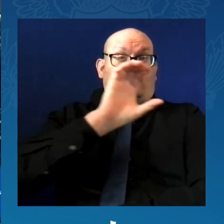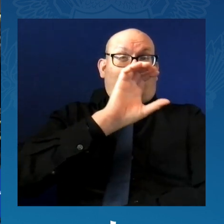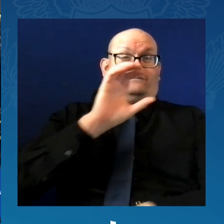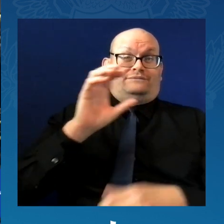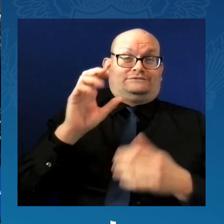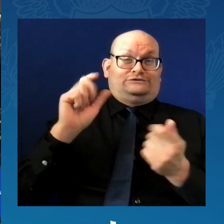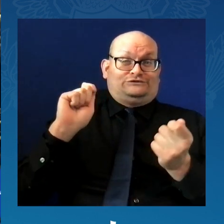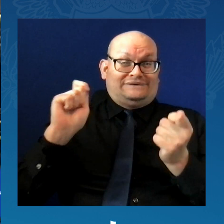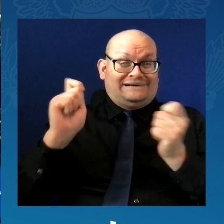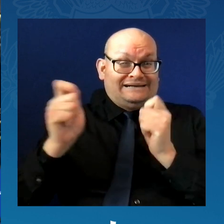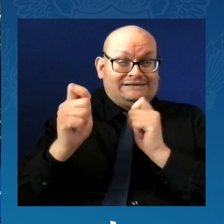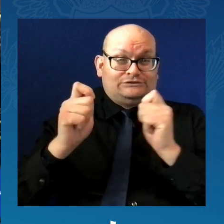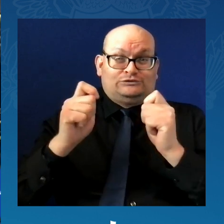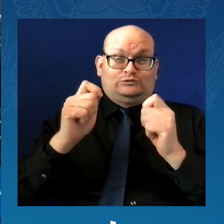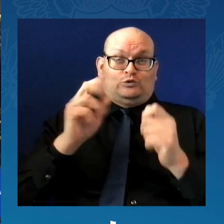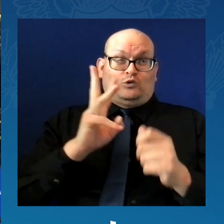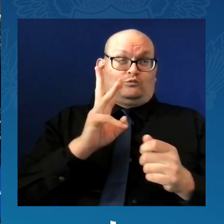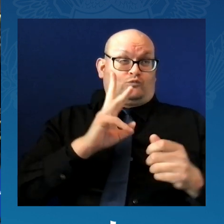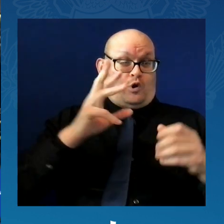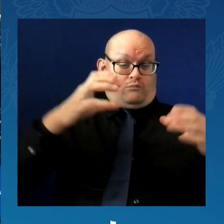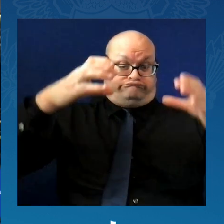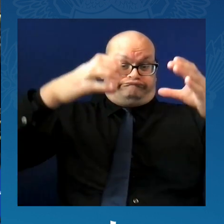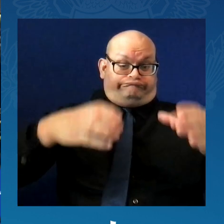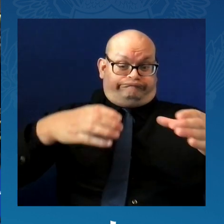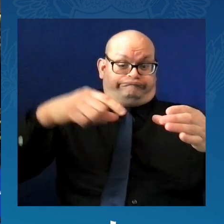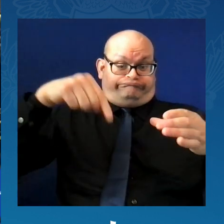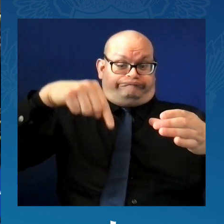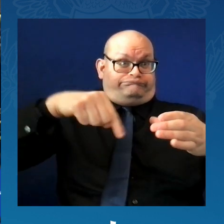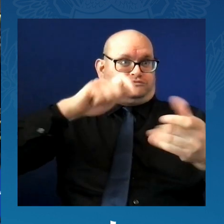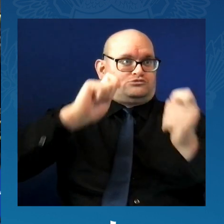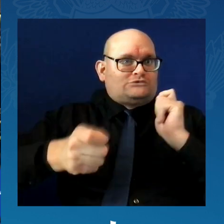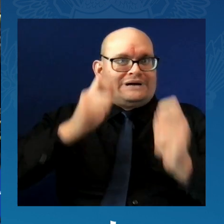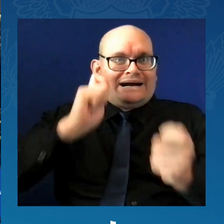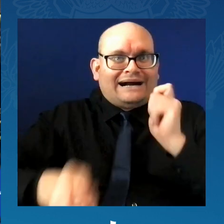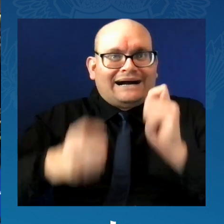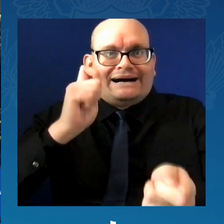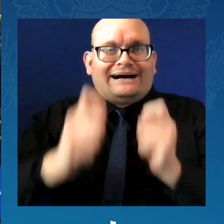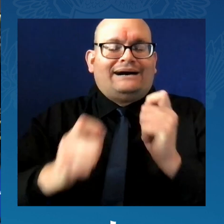and glaciers documenting the historic floods we're seeing around the globe